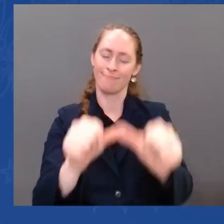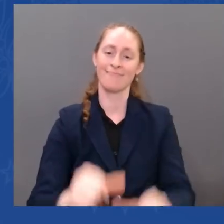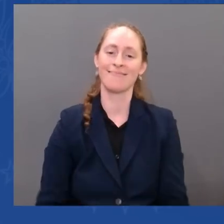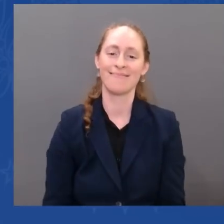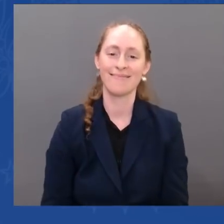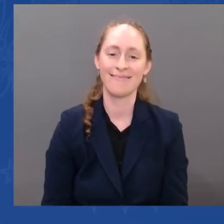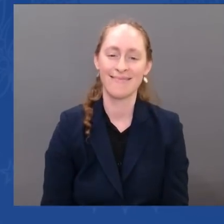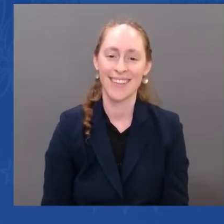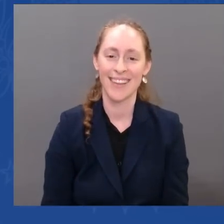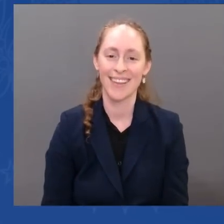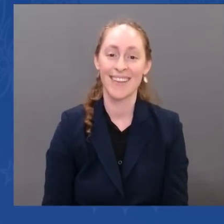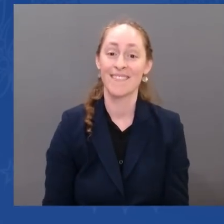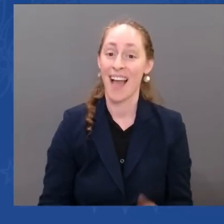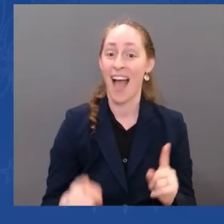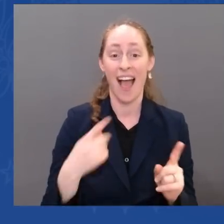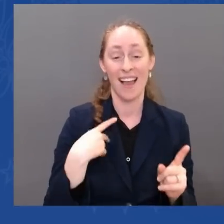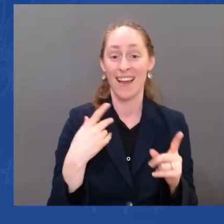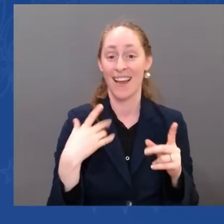Thank you. Thank you. The floor is yours.